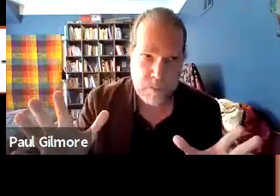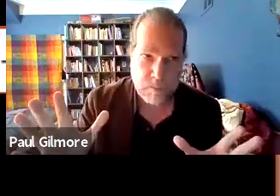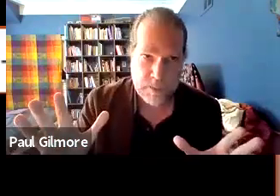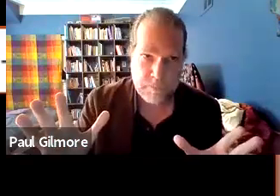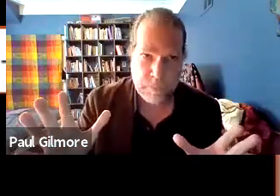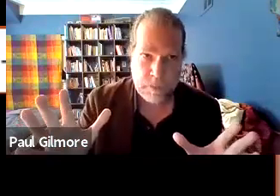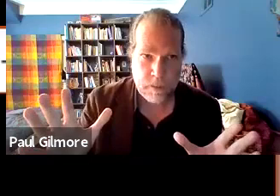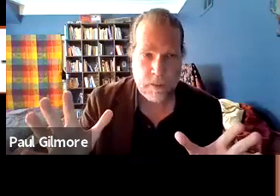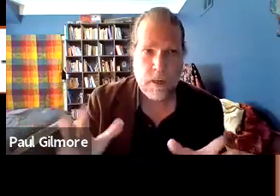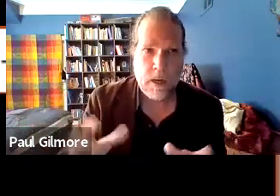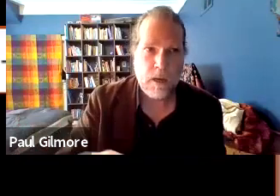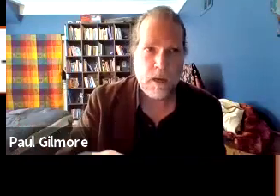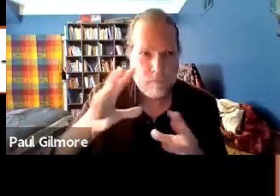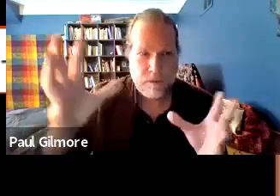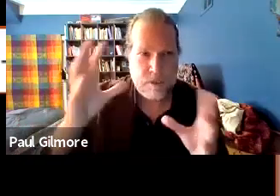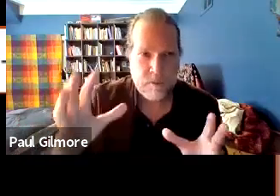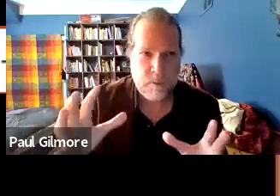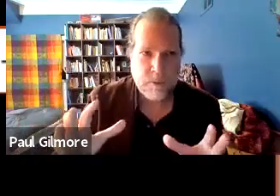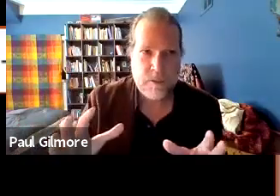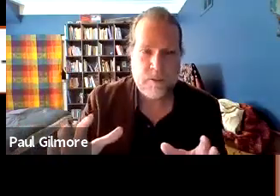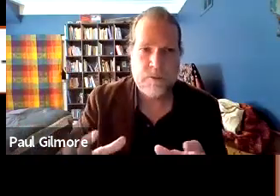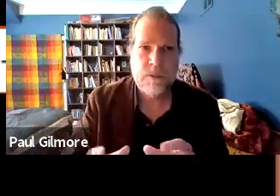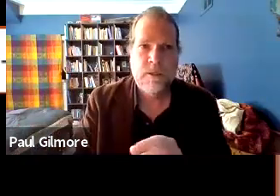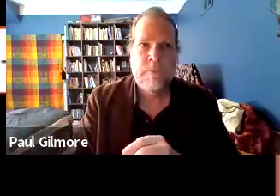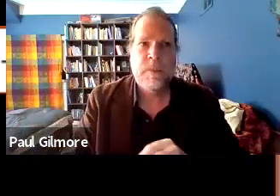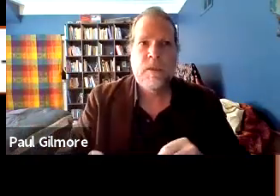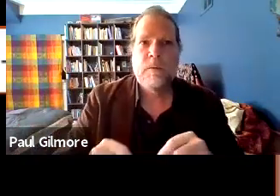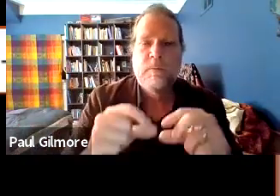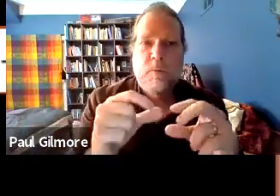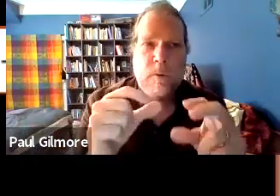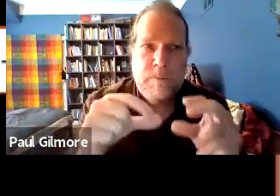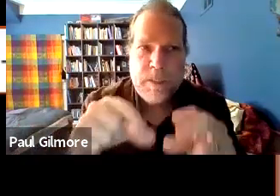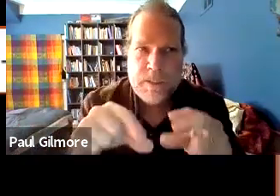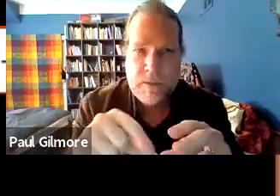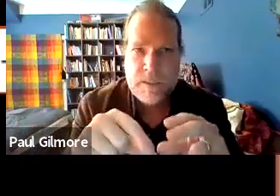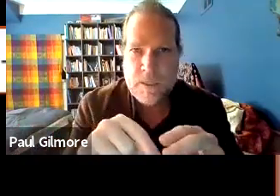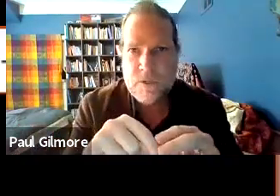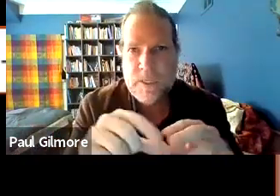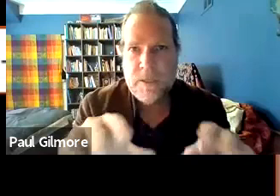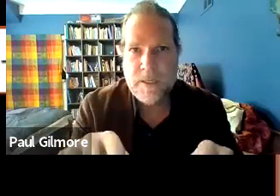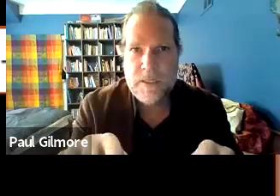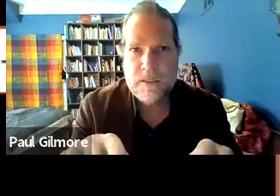republic, whatever term you want to use, but what we built in this country in the 19th